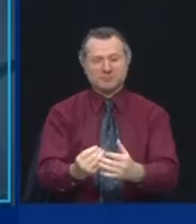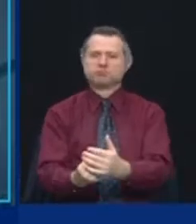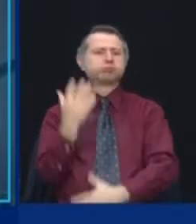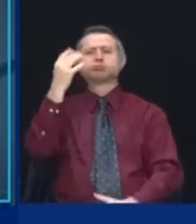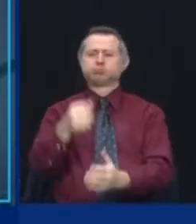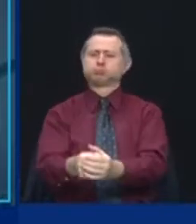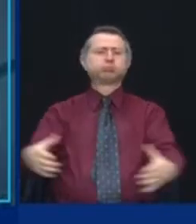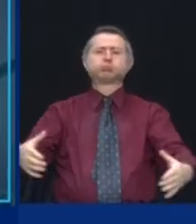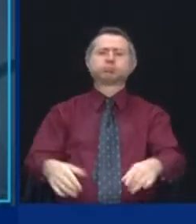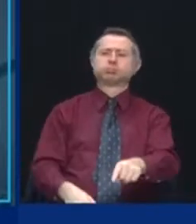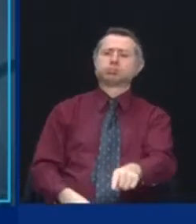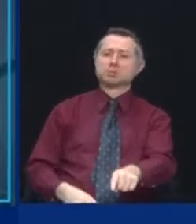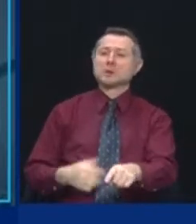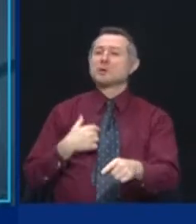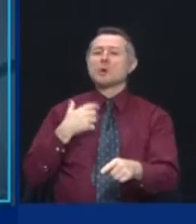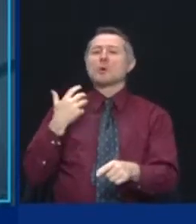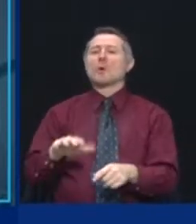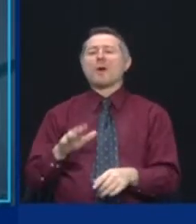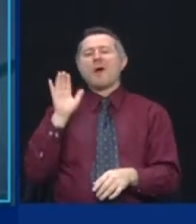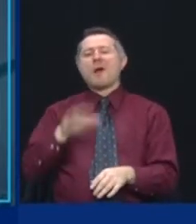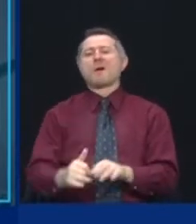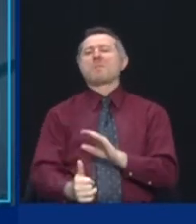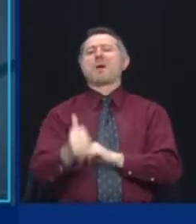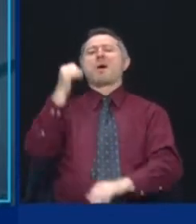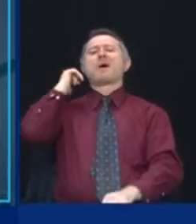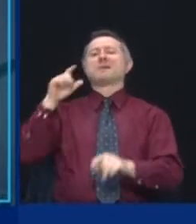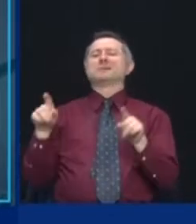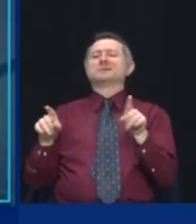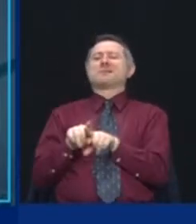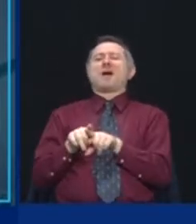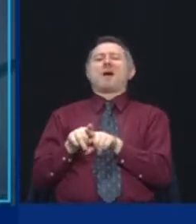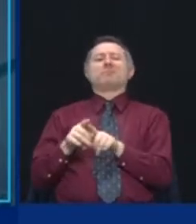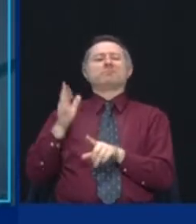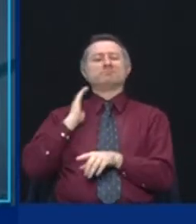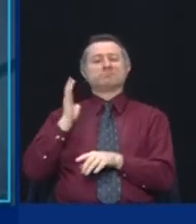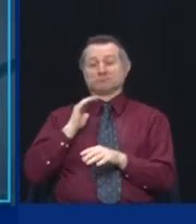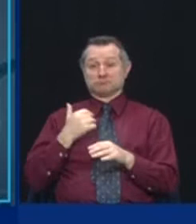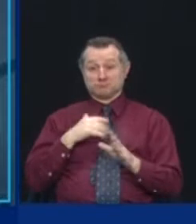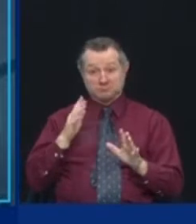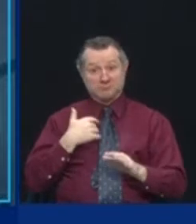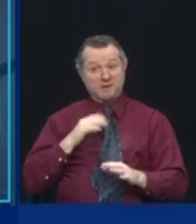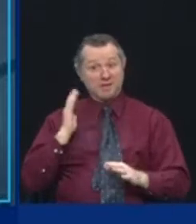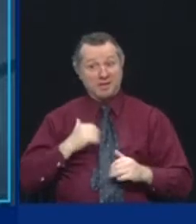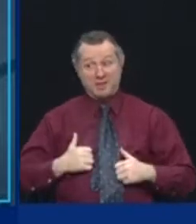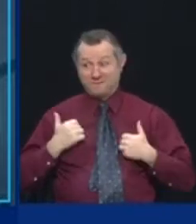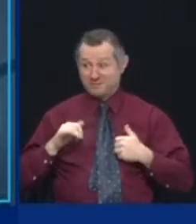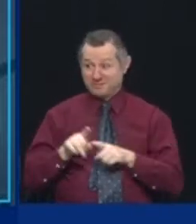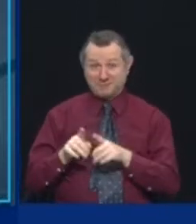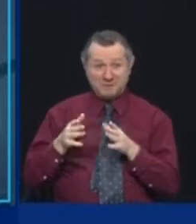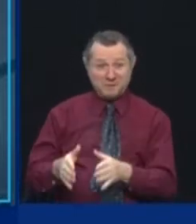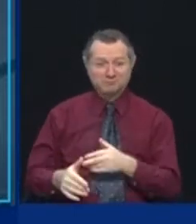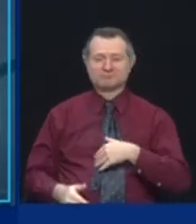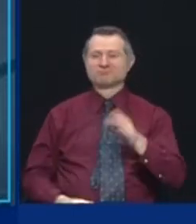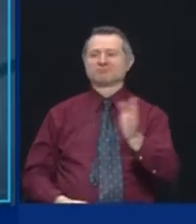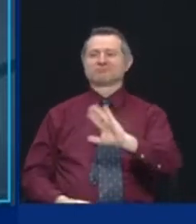TAKE THIS AS A MOMENT OF OPPORTUNITY TO GROW. DON'T JUST GO BACK TO WHERE YOU WERE.